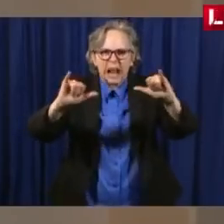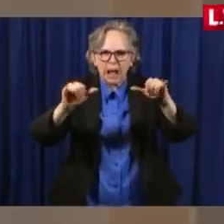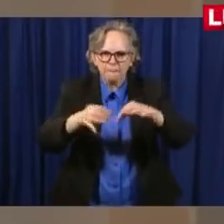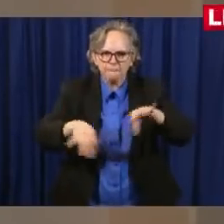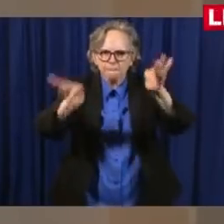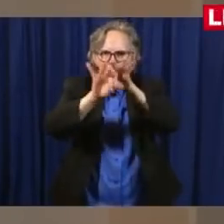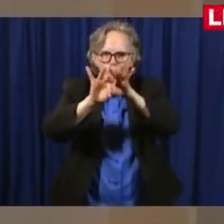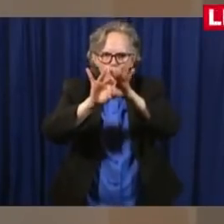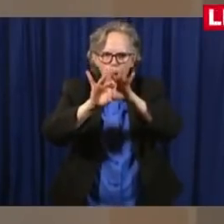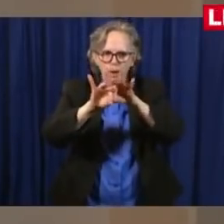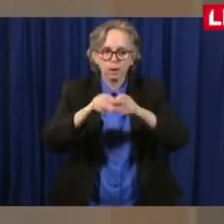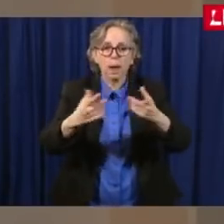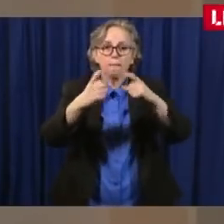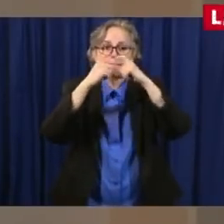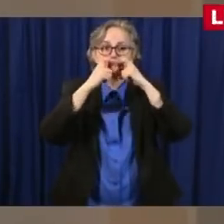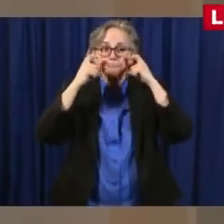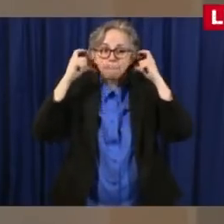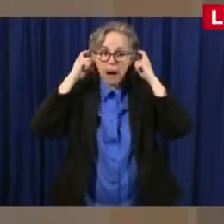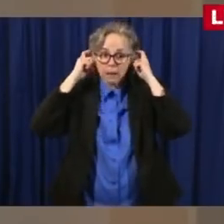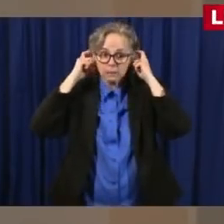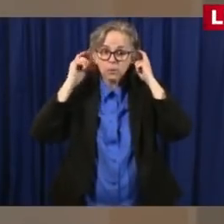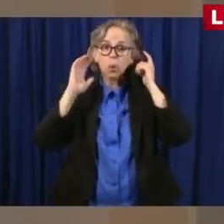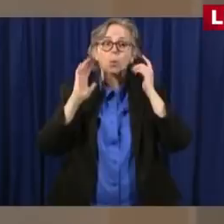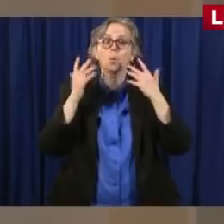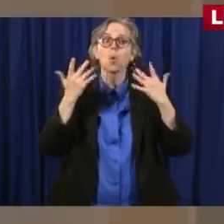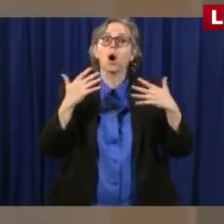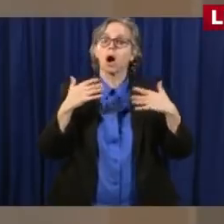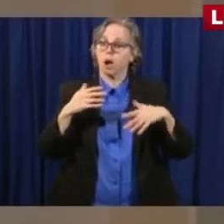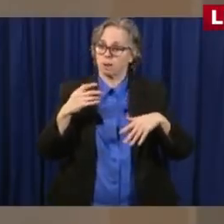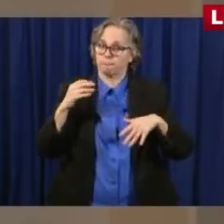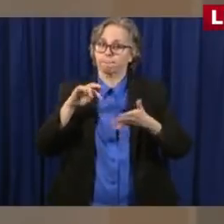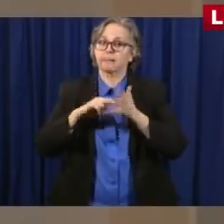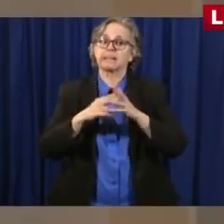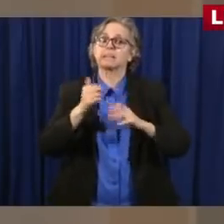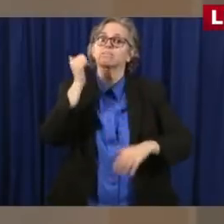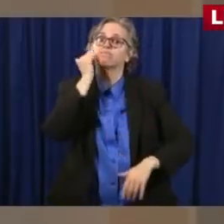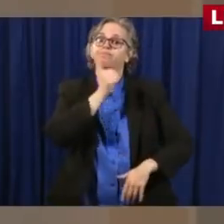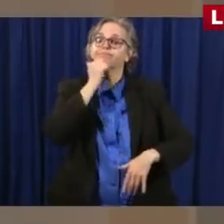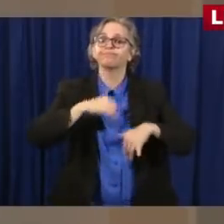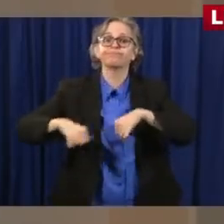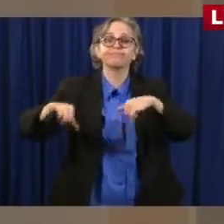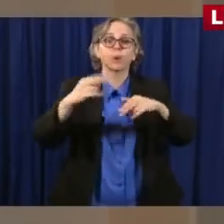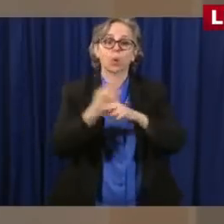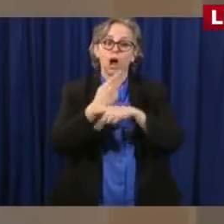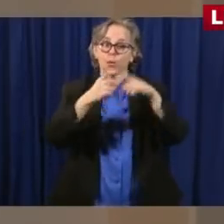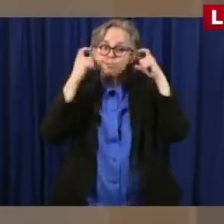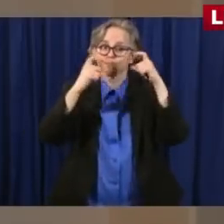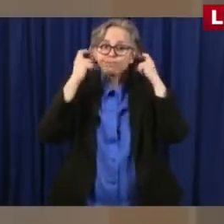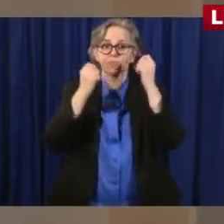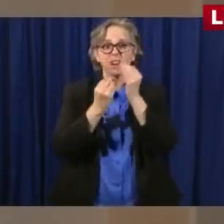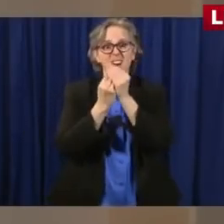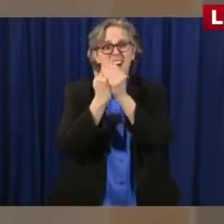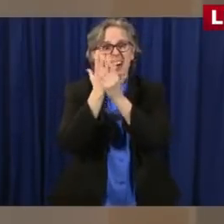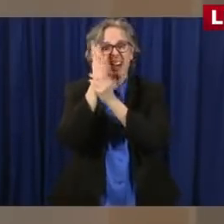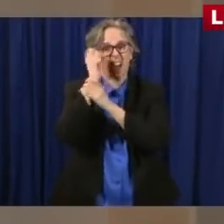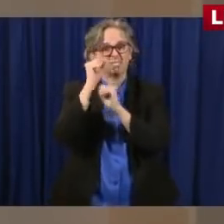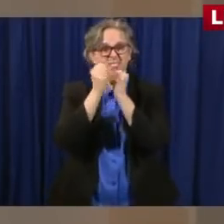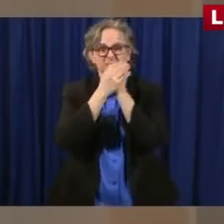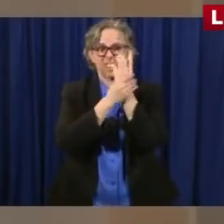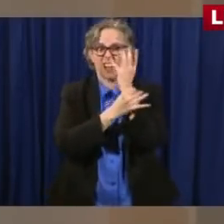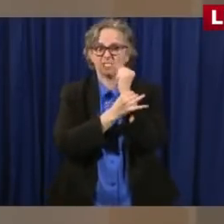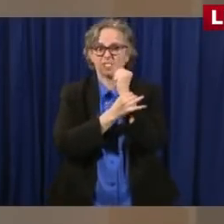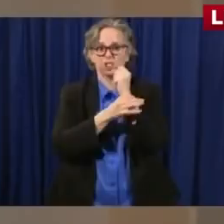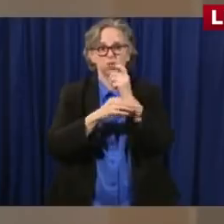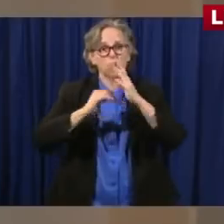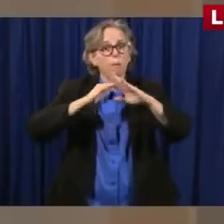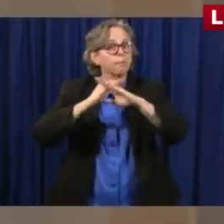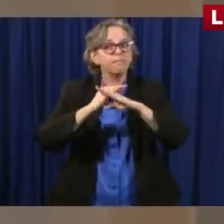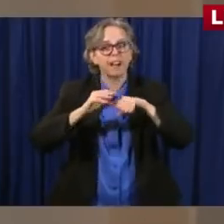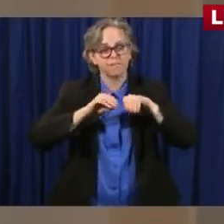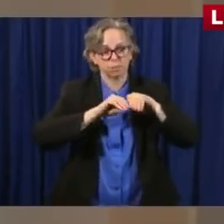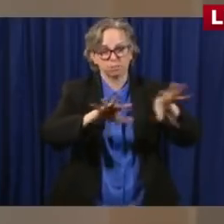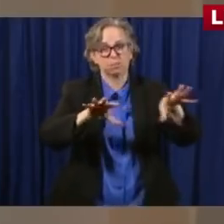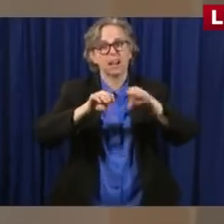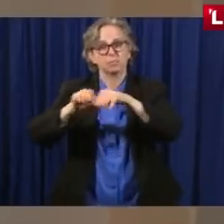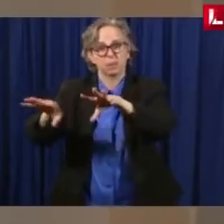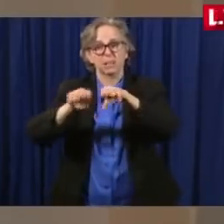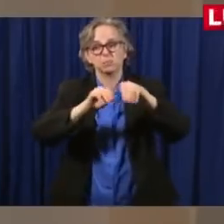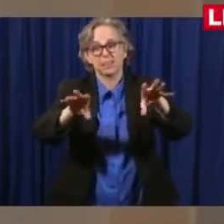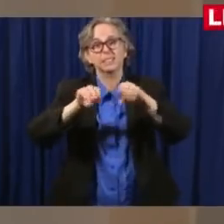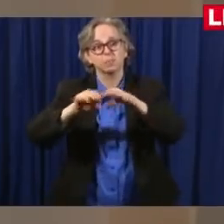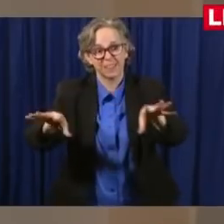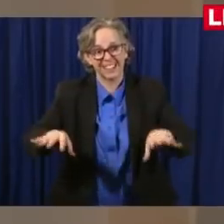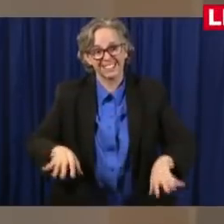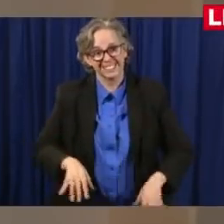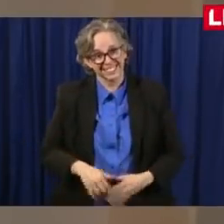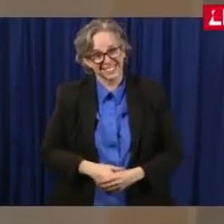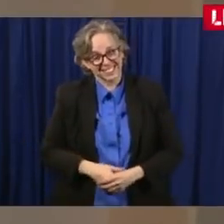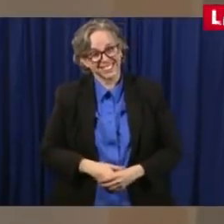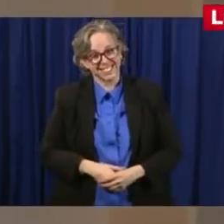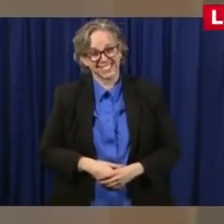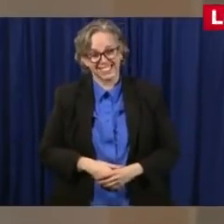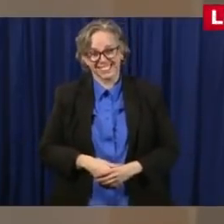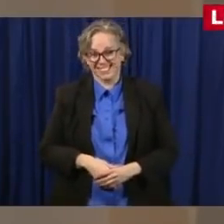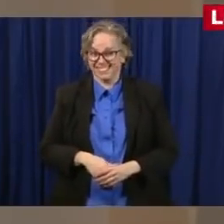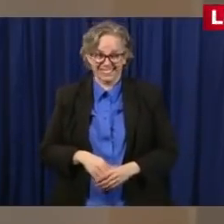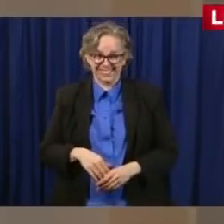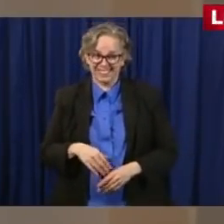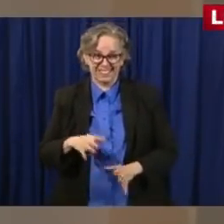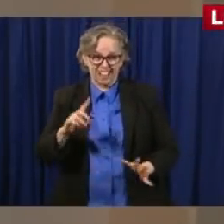HANDWASHING, SANITIZERS, THESE ARE GOING TO BE PART OF OUR LIVES.